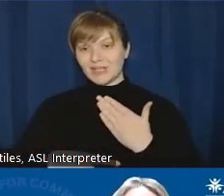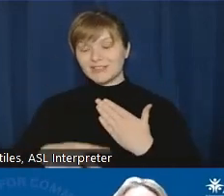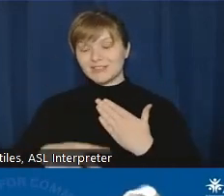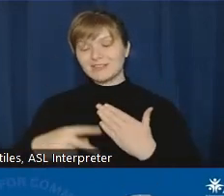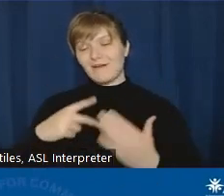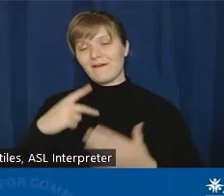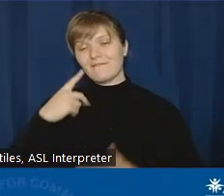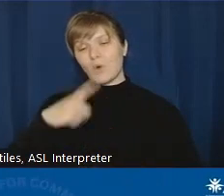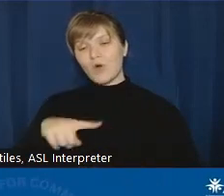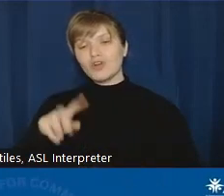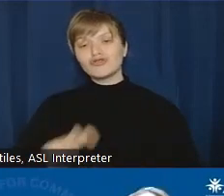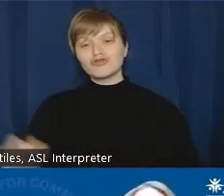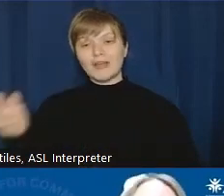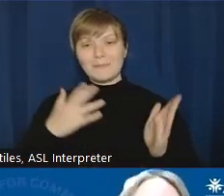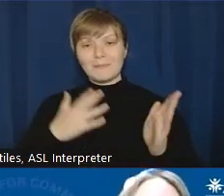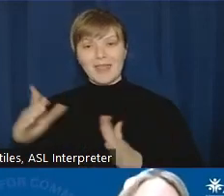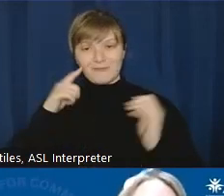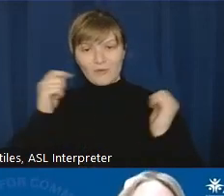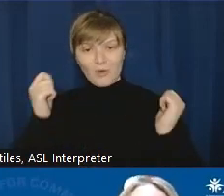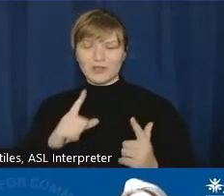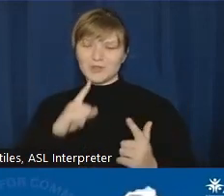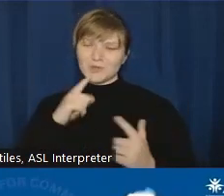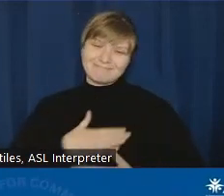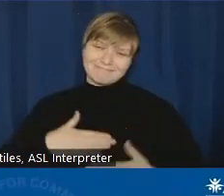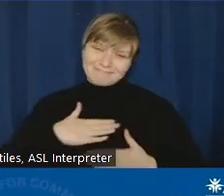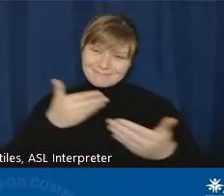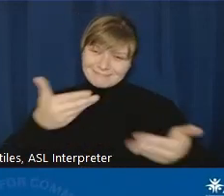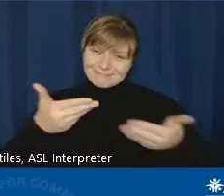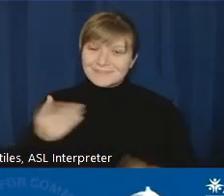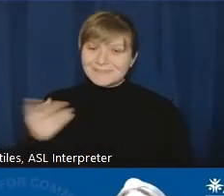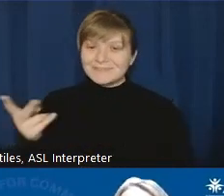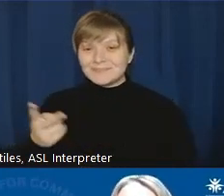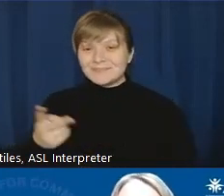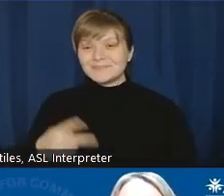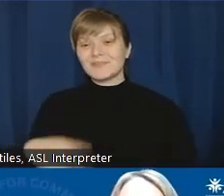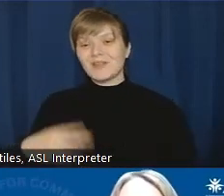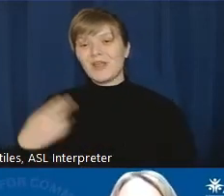so we’re really pleased to have Estella here today and her partner, Holly, to tell us about